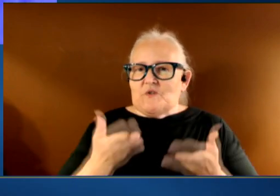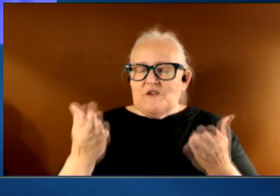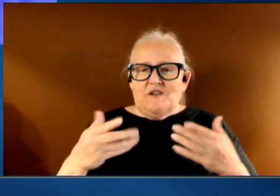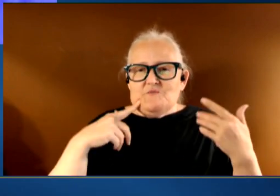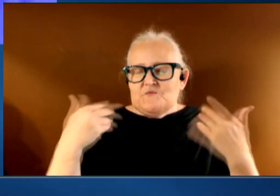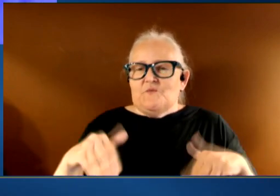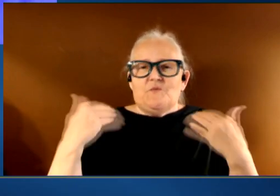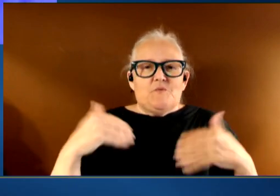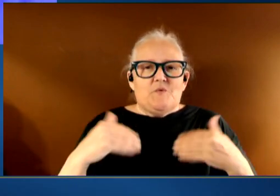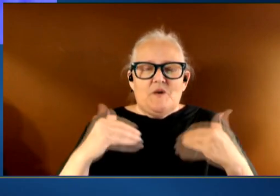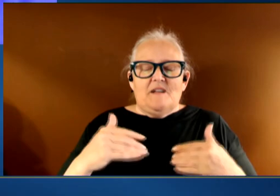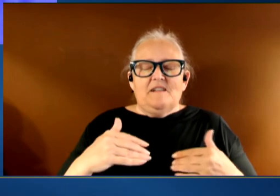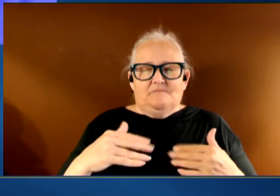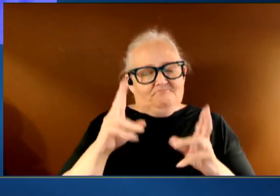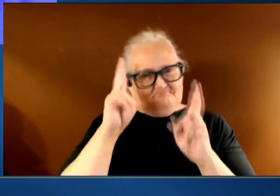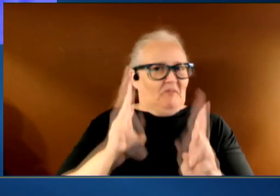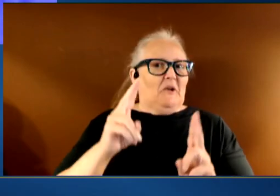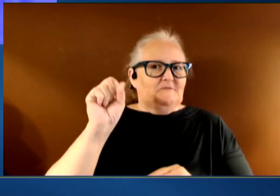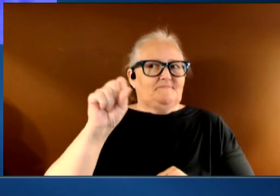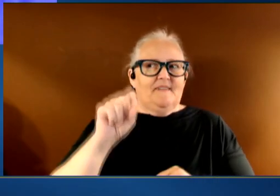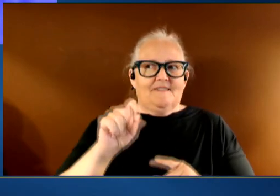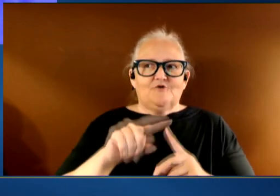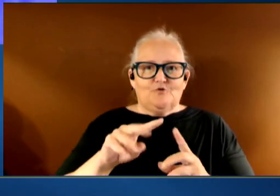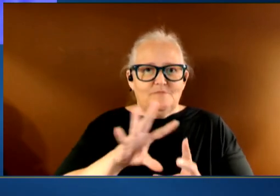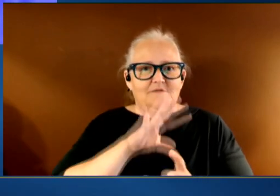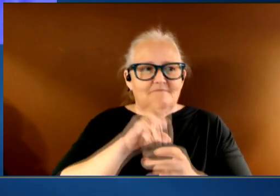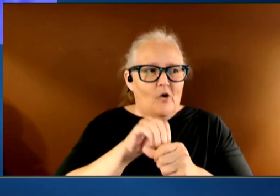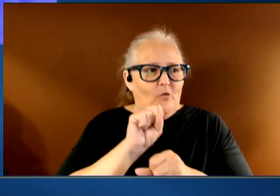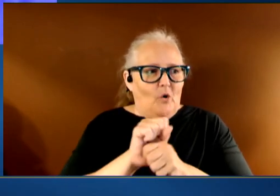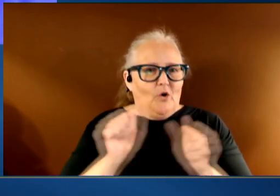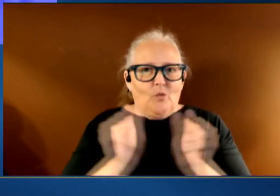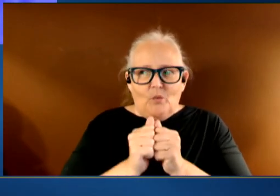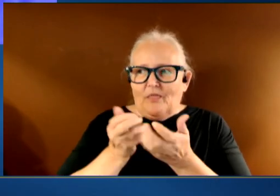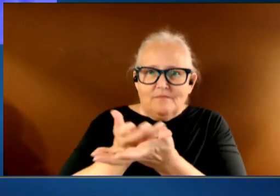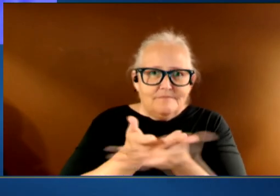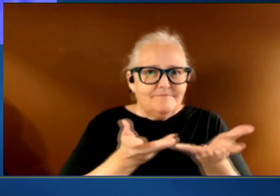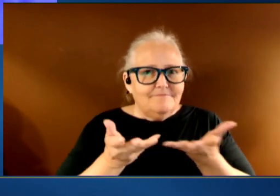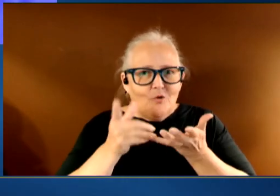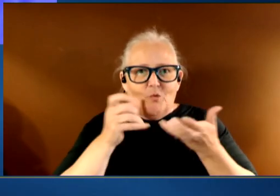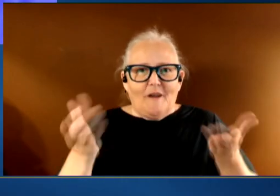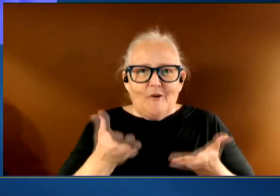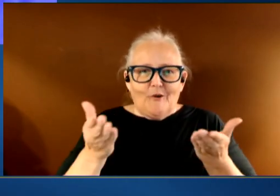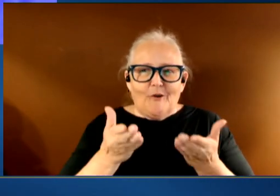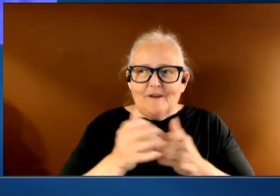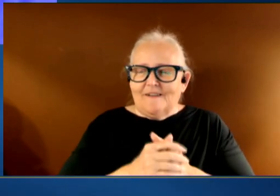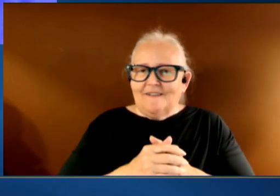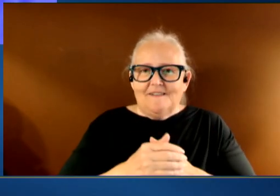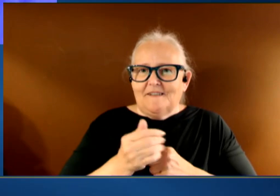honor to be in community with everyone that's here today. There are hundreds in this room